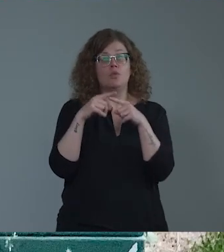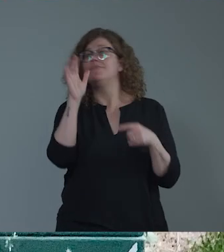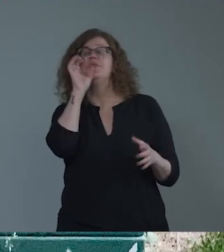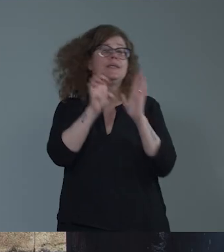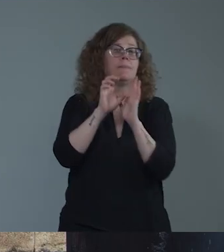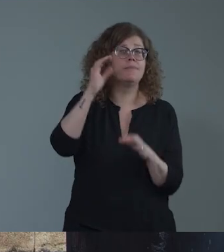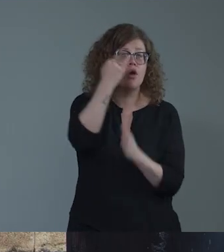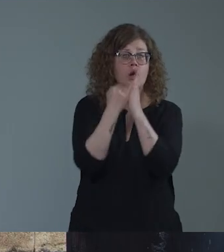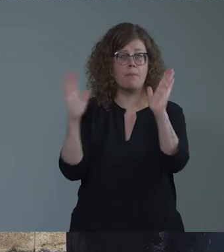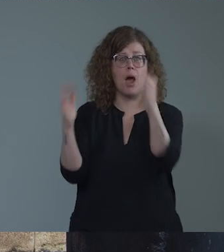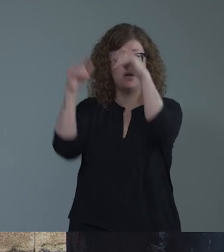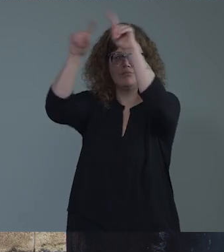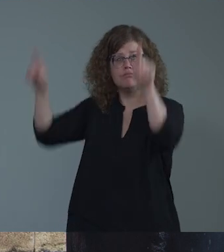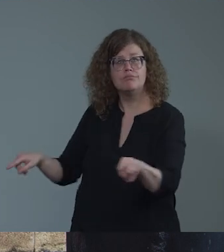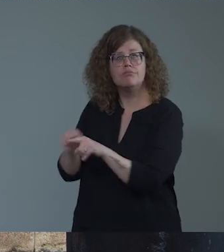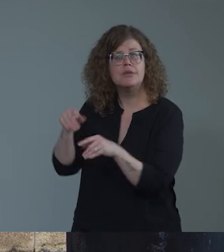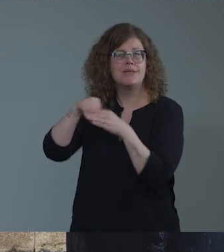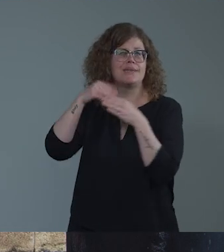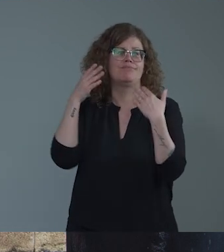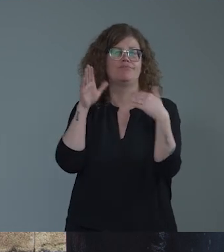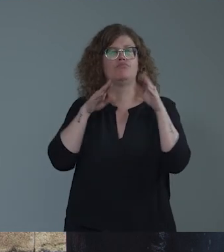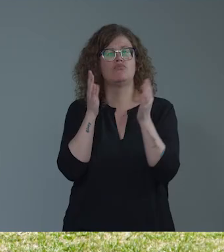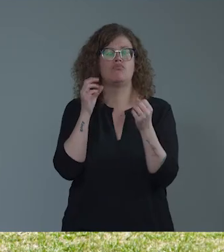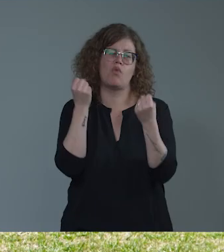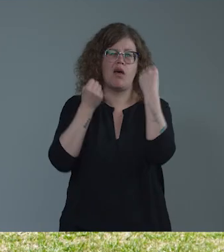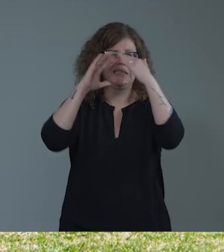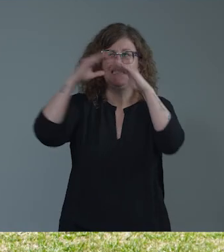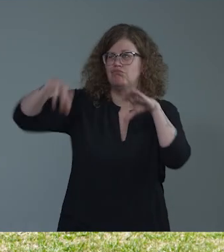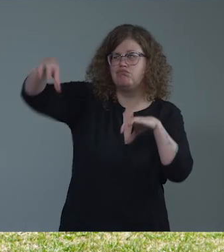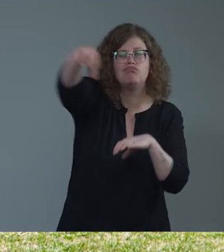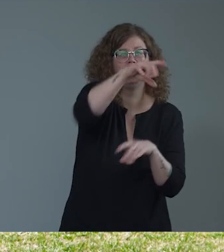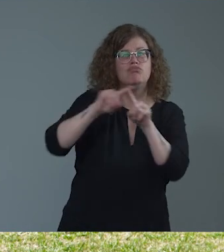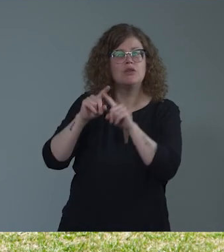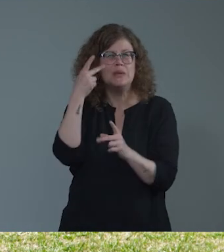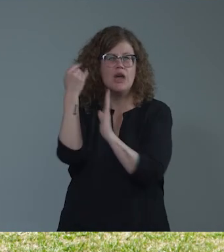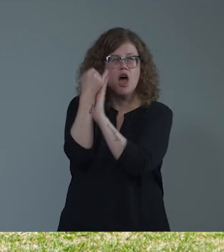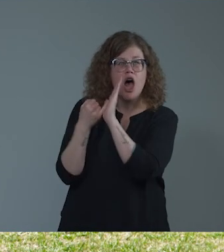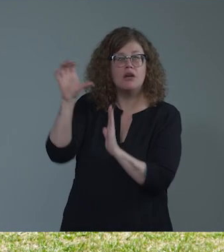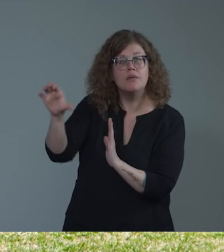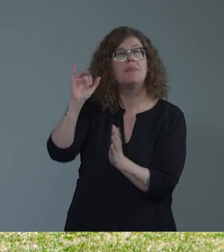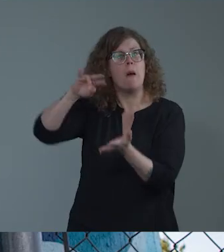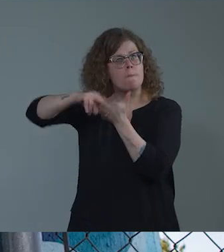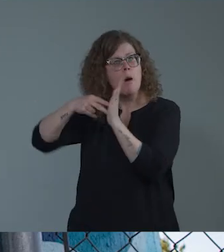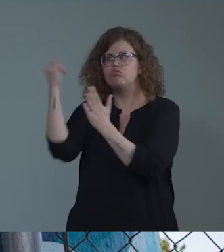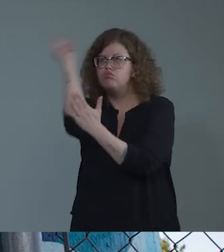And so one of the things we've learned over the years is that if those projects have big areas of negative space and blank space